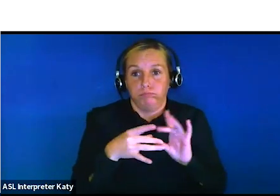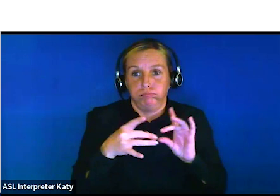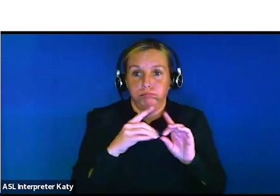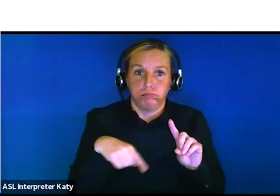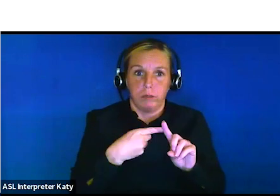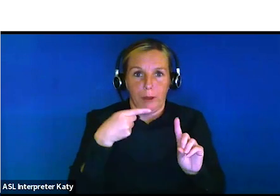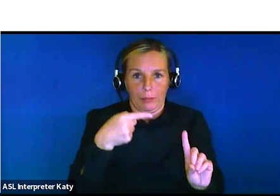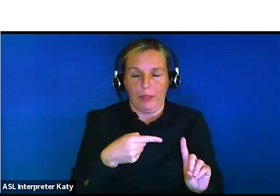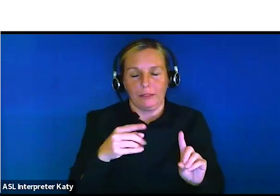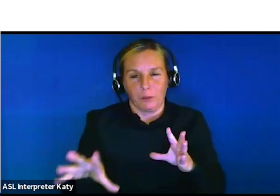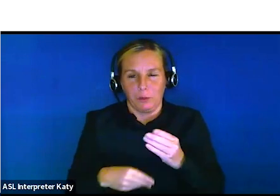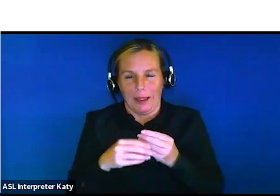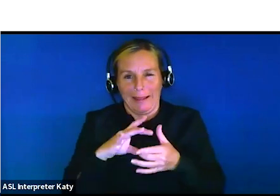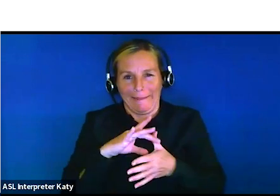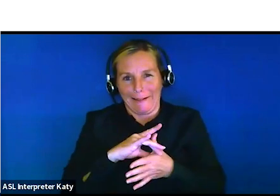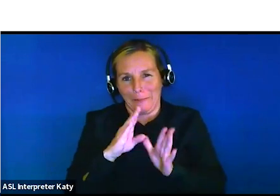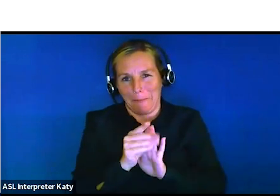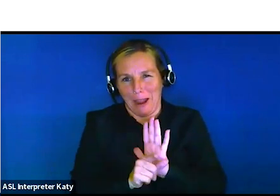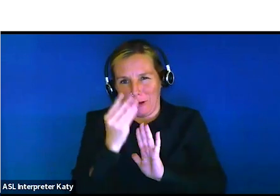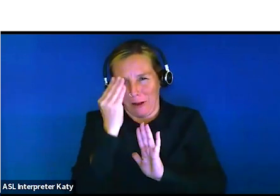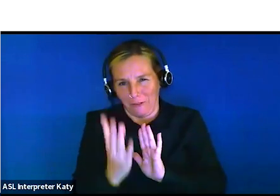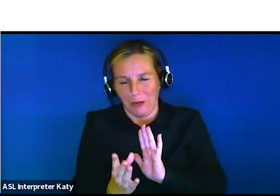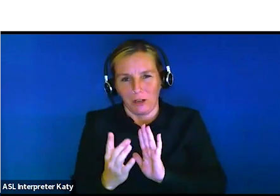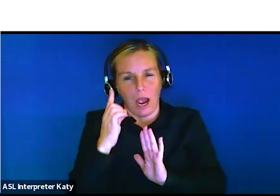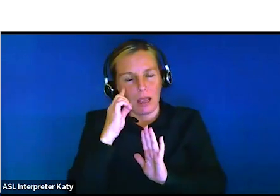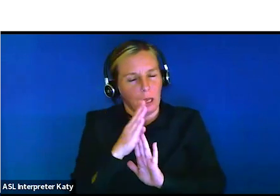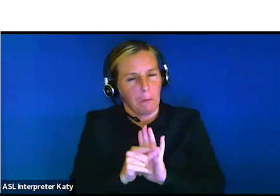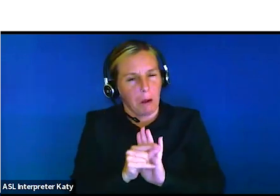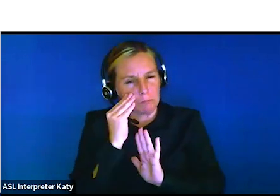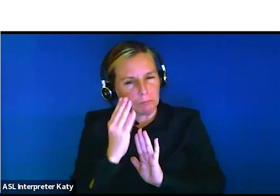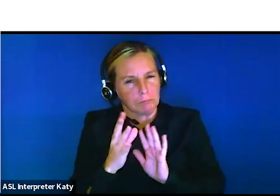because I think that the context is important, we're experiencing rapid growth